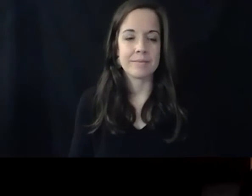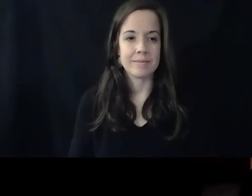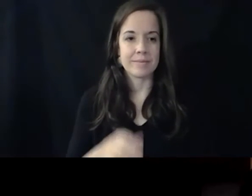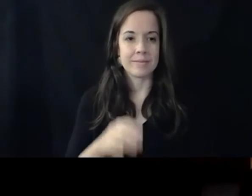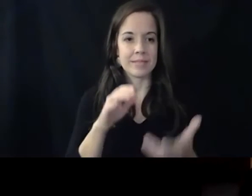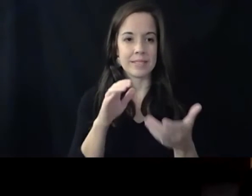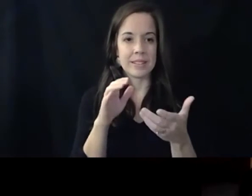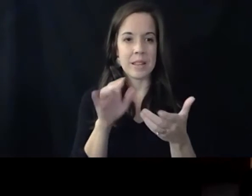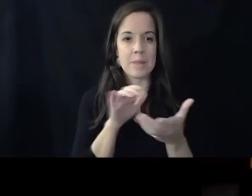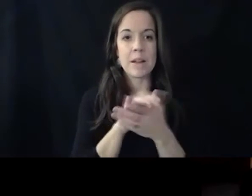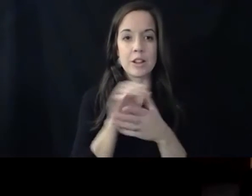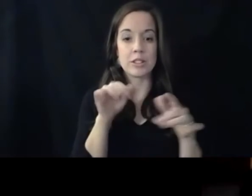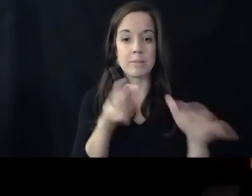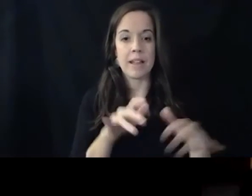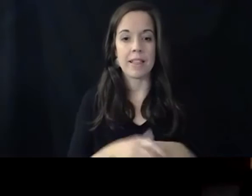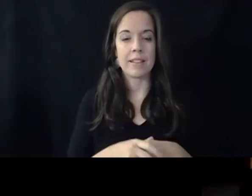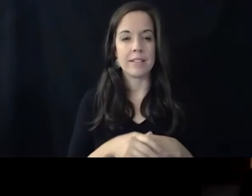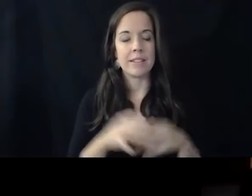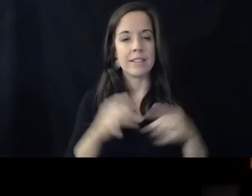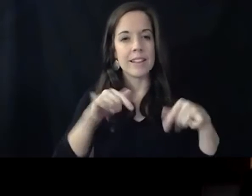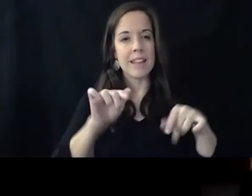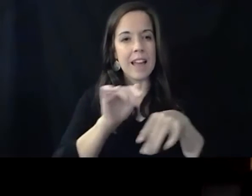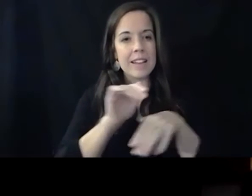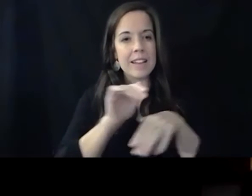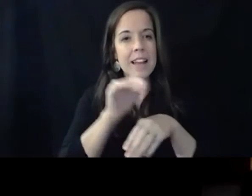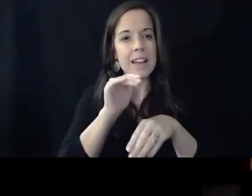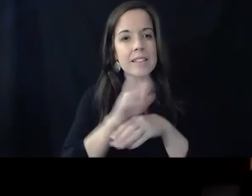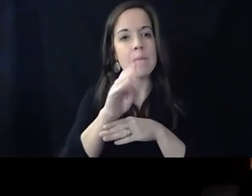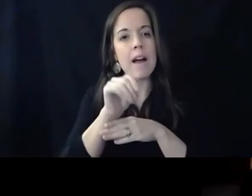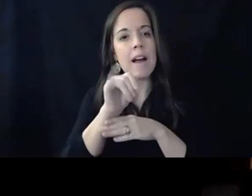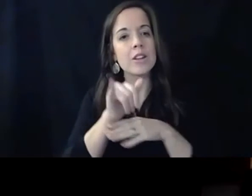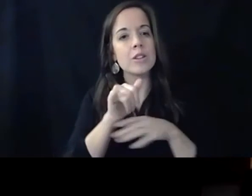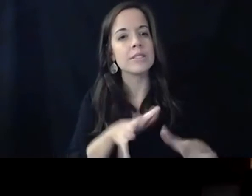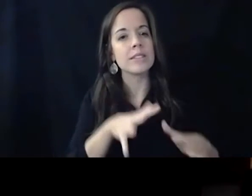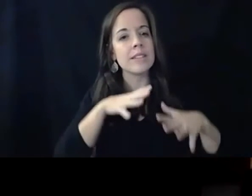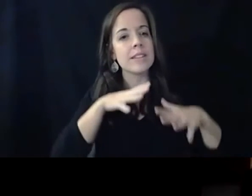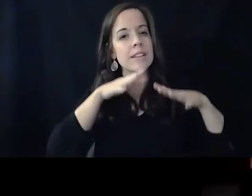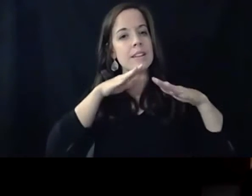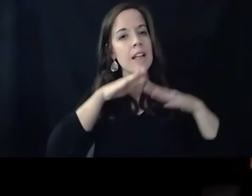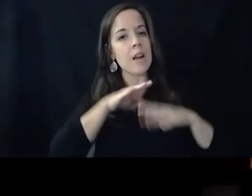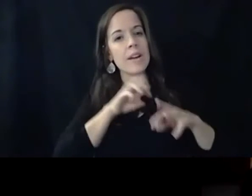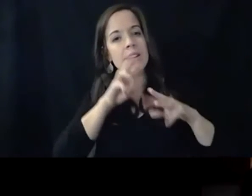At night the bayous sigh their way to sea— that murky water, and the trash it tows;